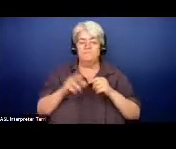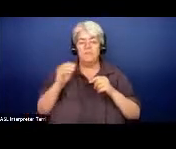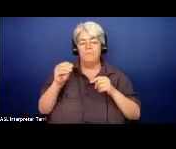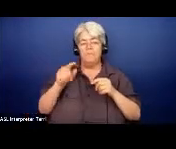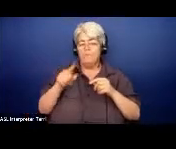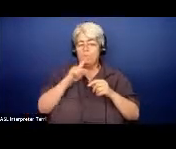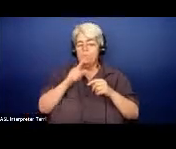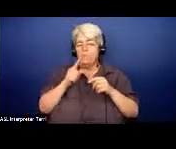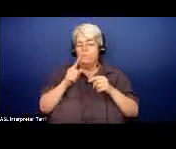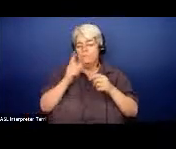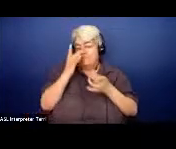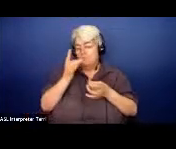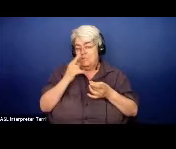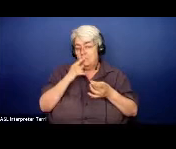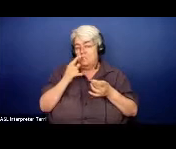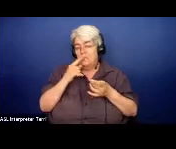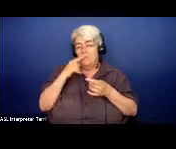out just the grantees. There's